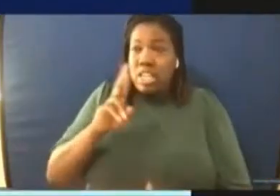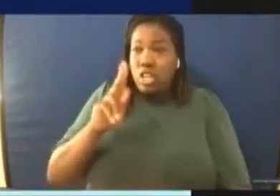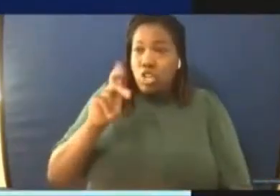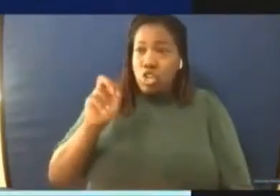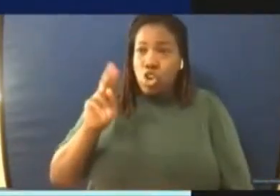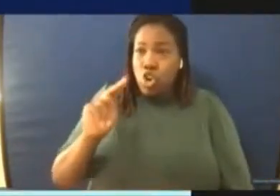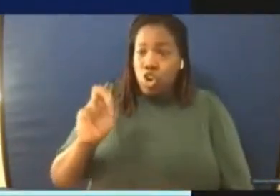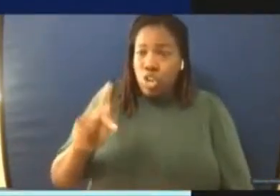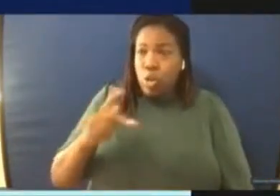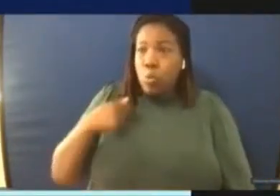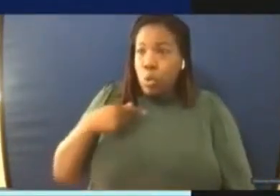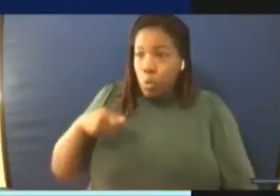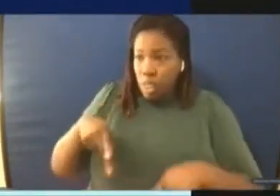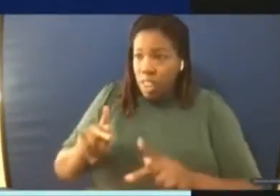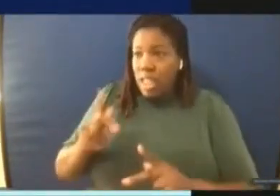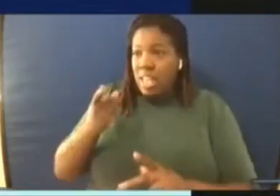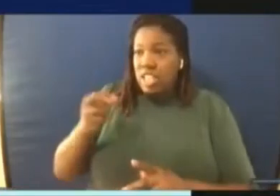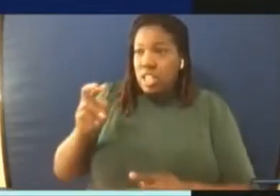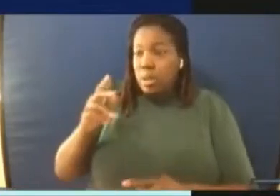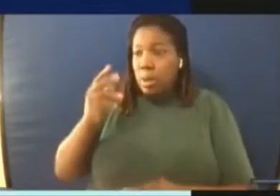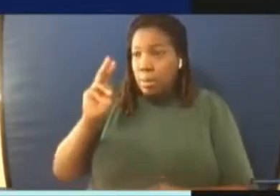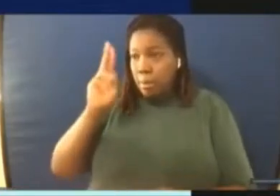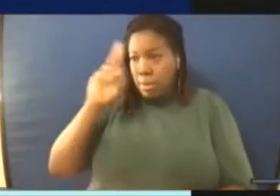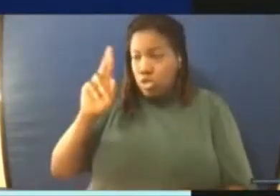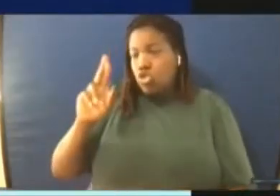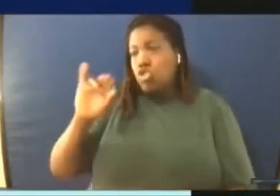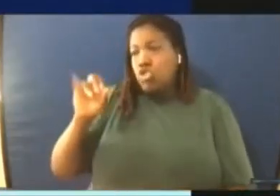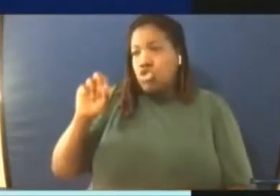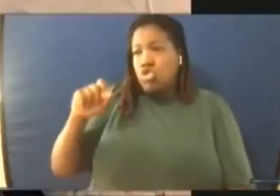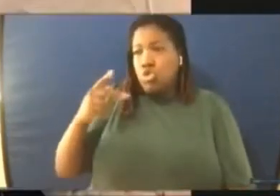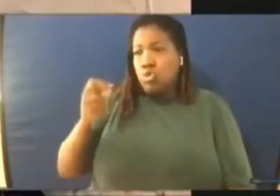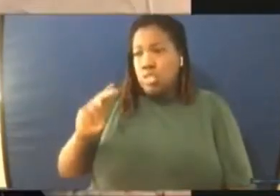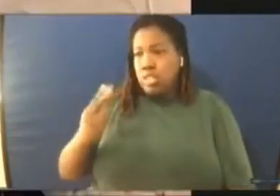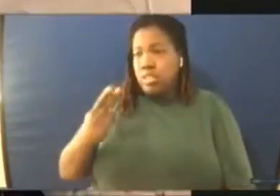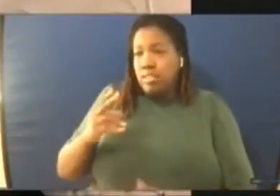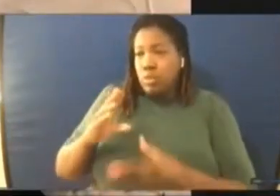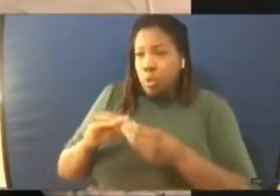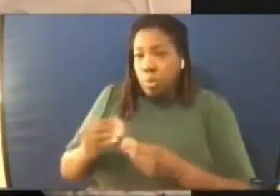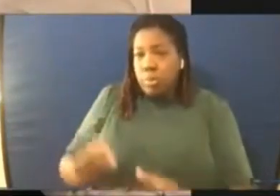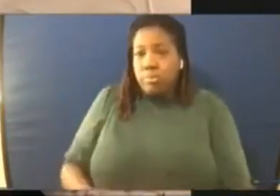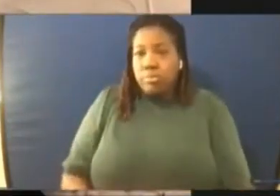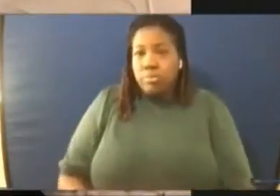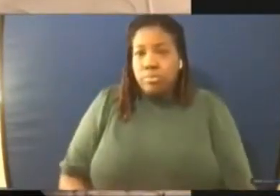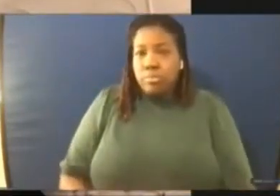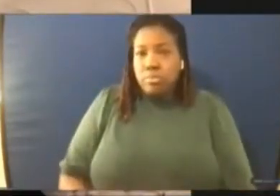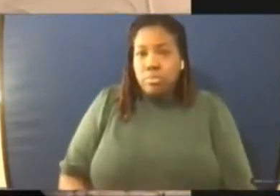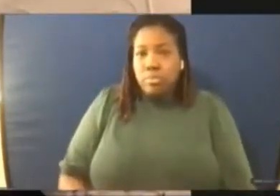and then we'll allow the panel to answer both. Mr. Joseph, please? Victor Joseph: All right. Thank you.